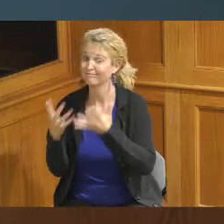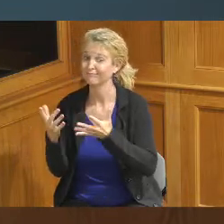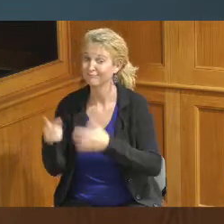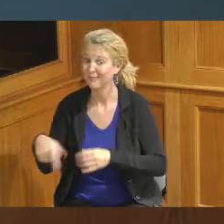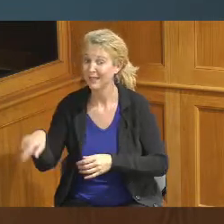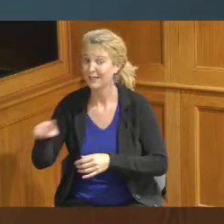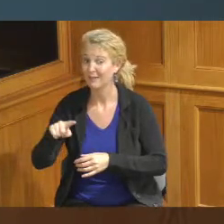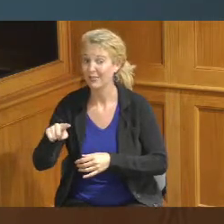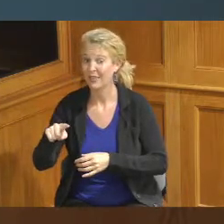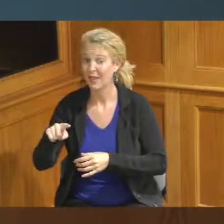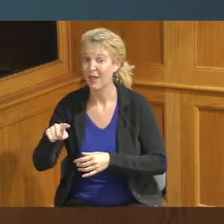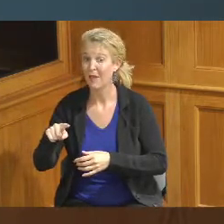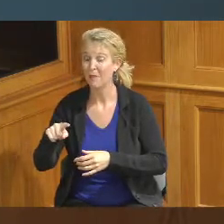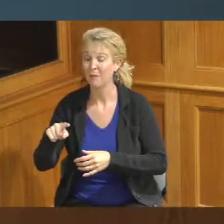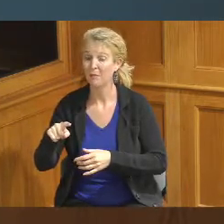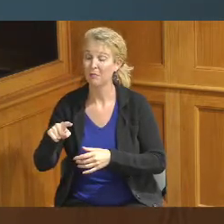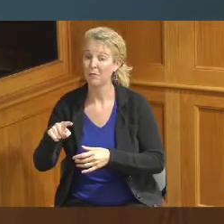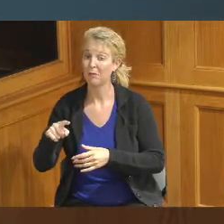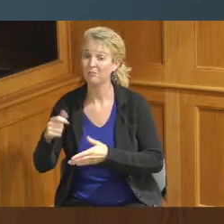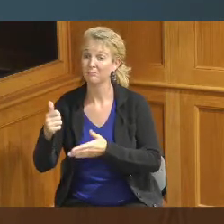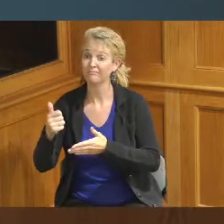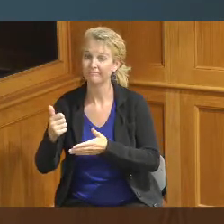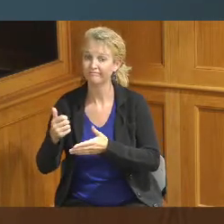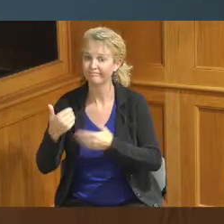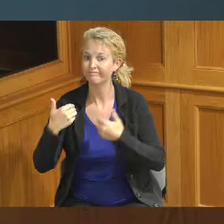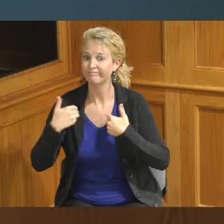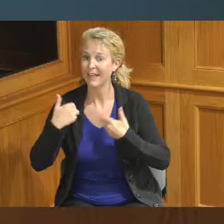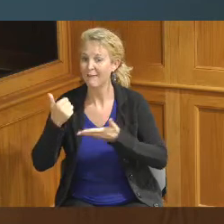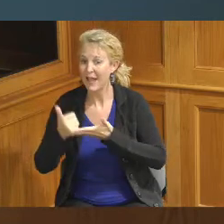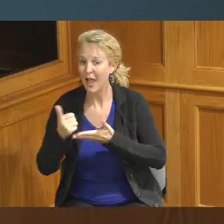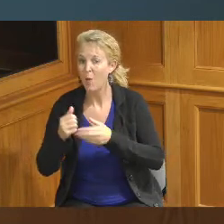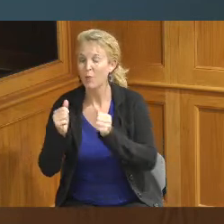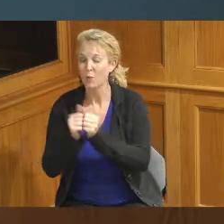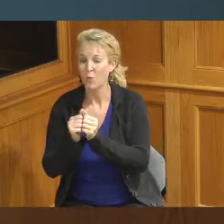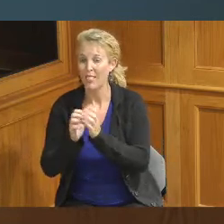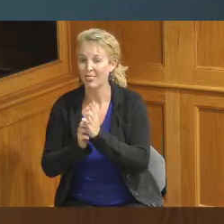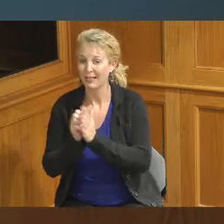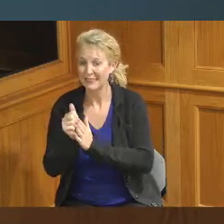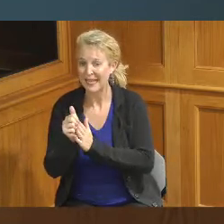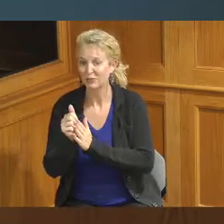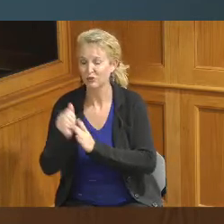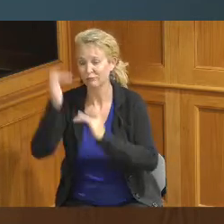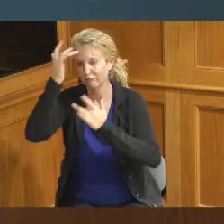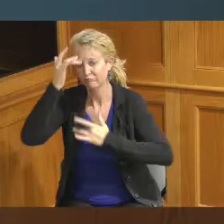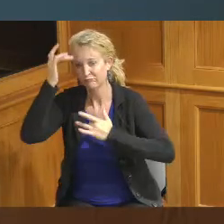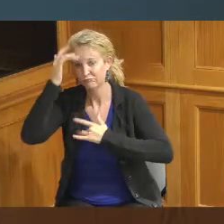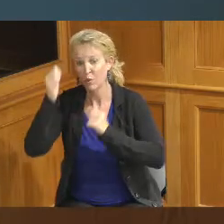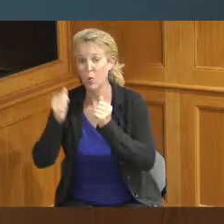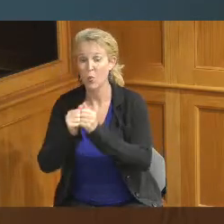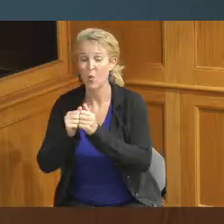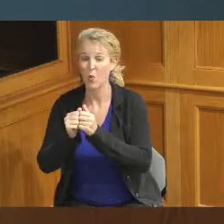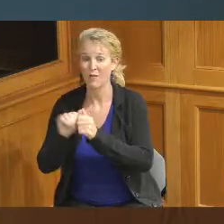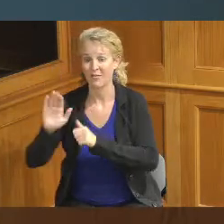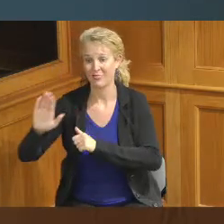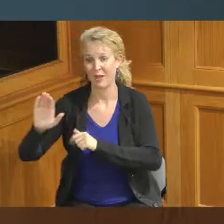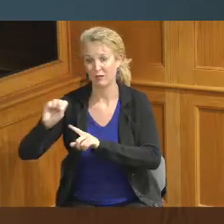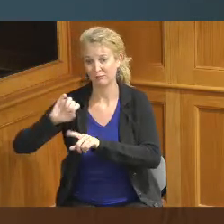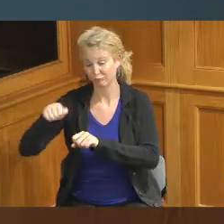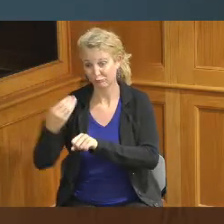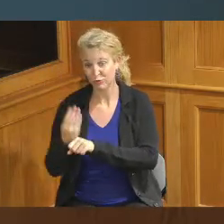receive some assistance regarding cancer as it related to workers comp on the job that is now